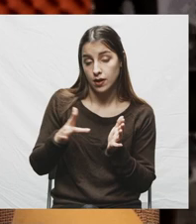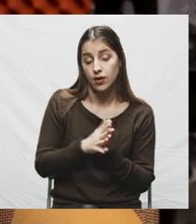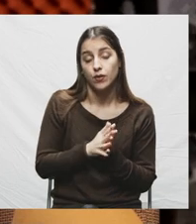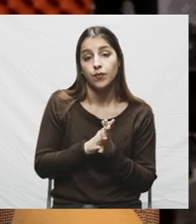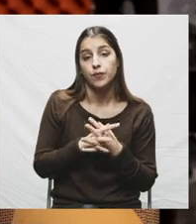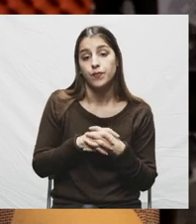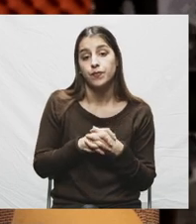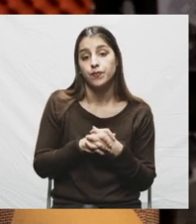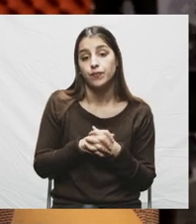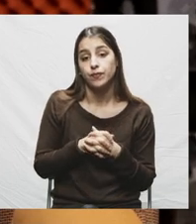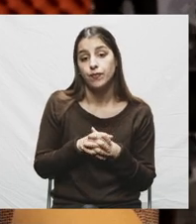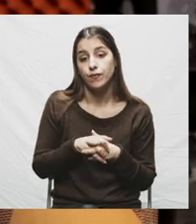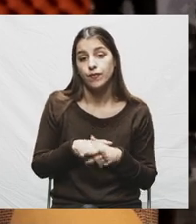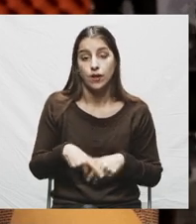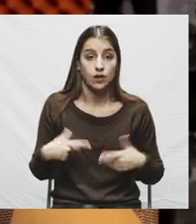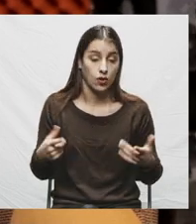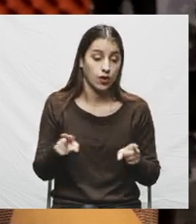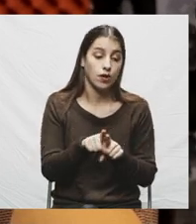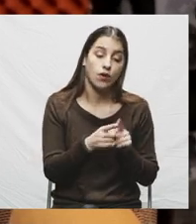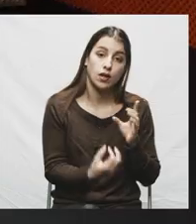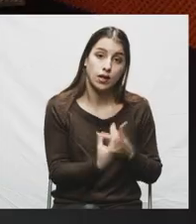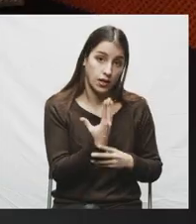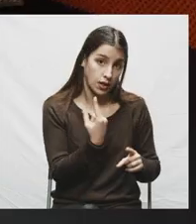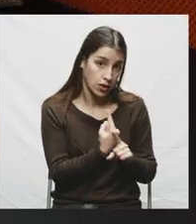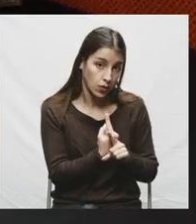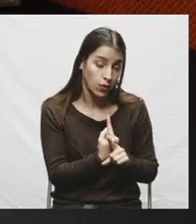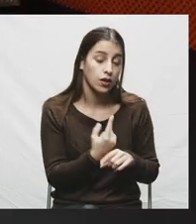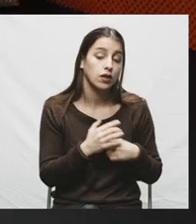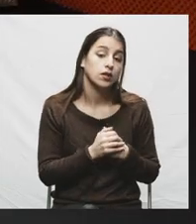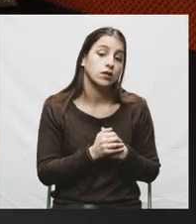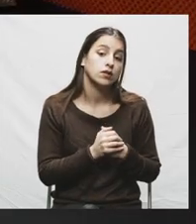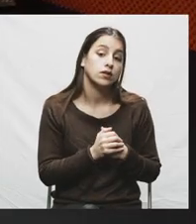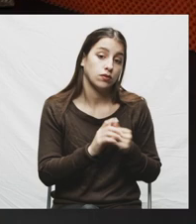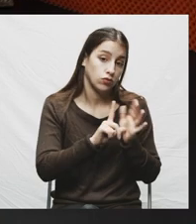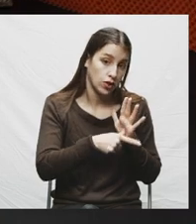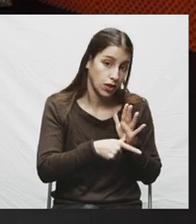I always enjoyed to balance both, my activity as a creator, and author